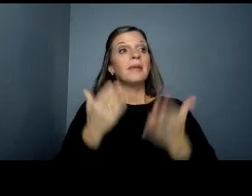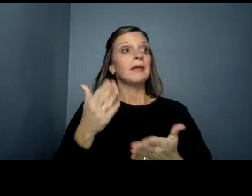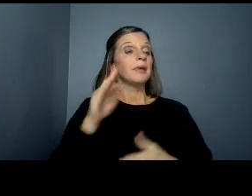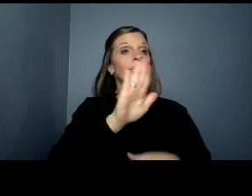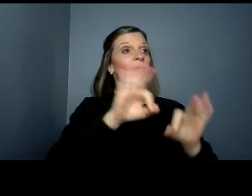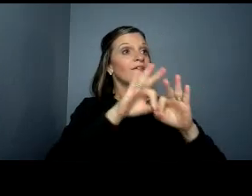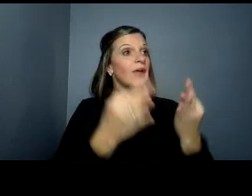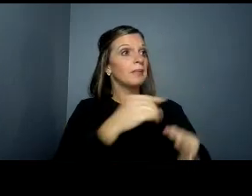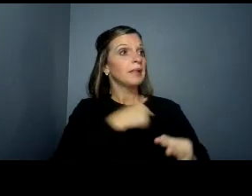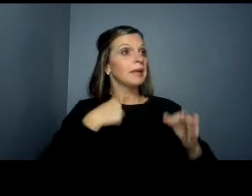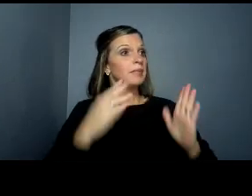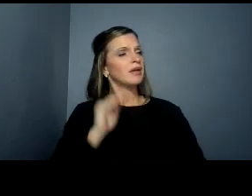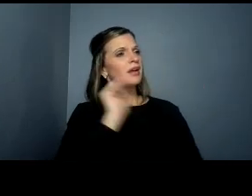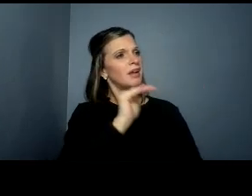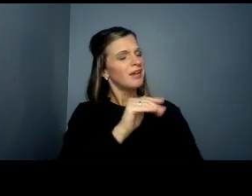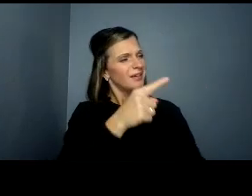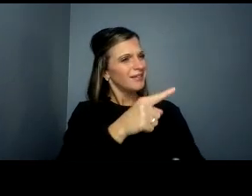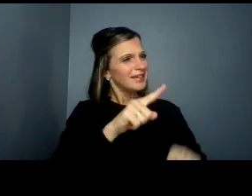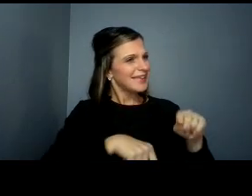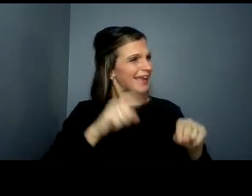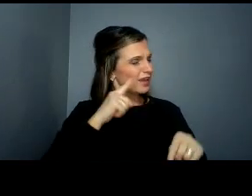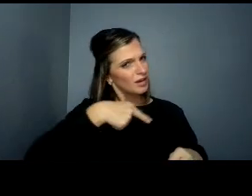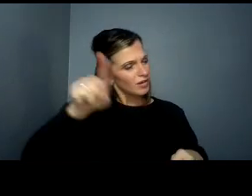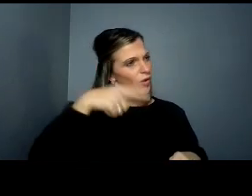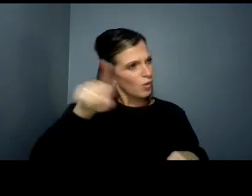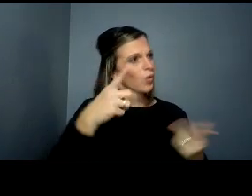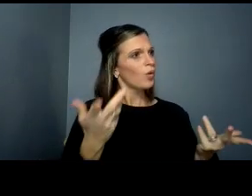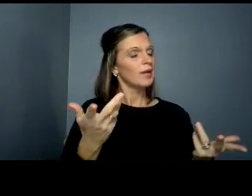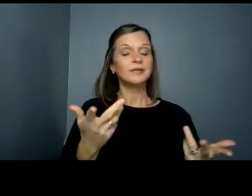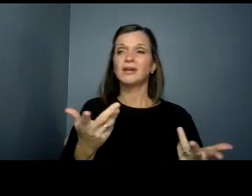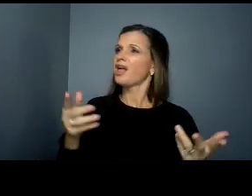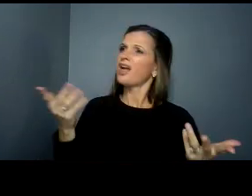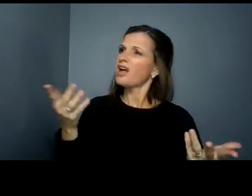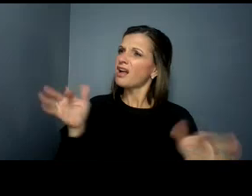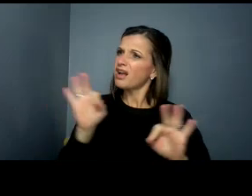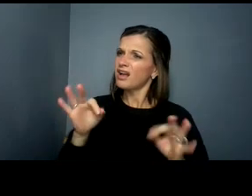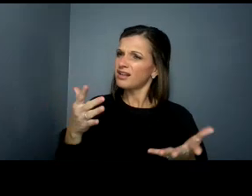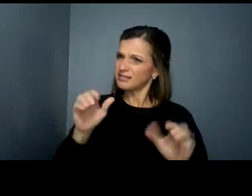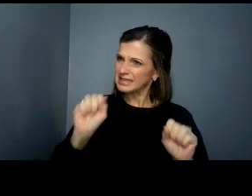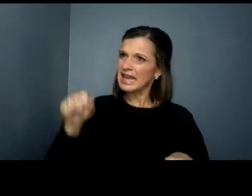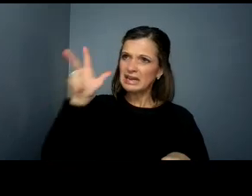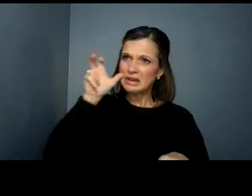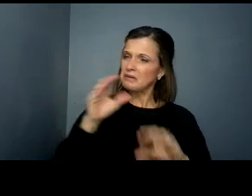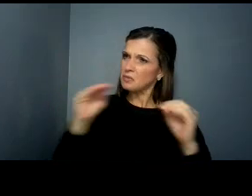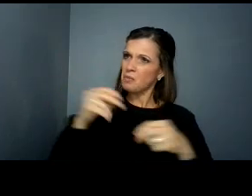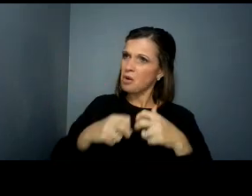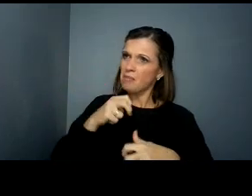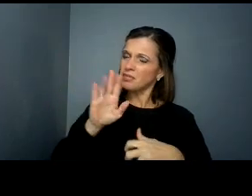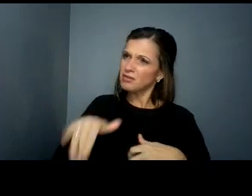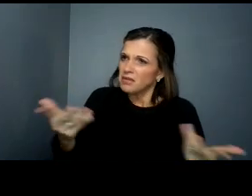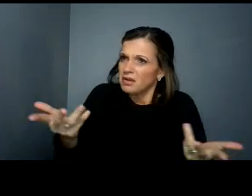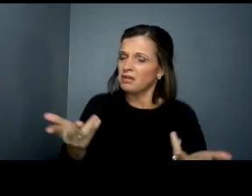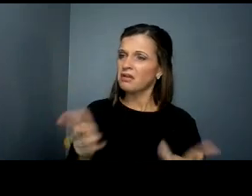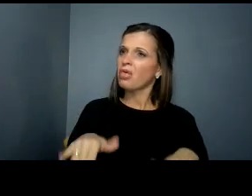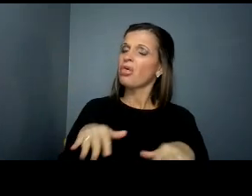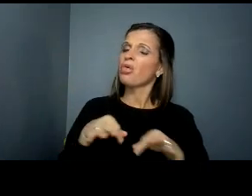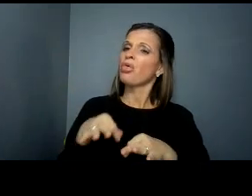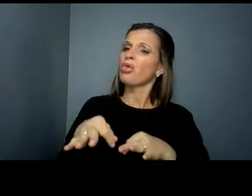and they may be here just to see who is. If they trying to find if they own the problem